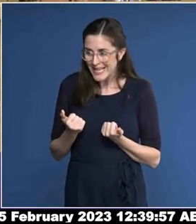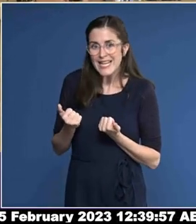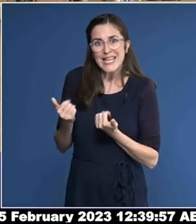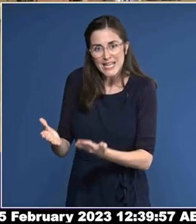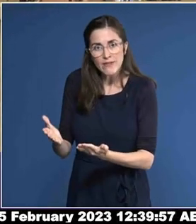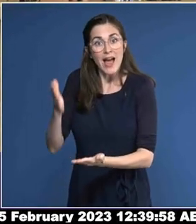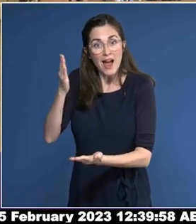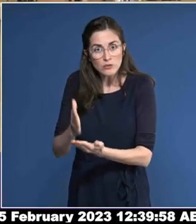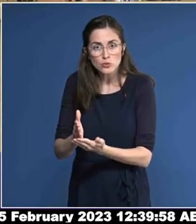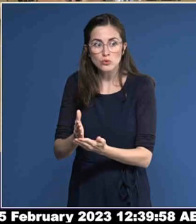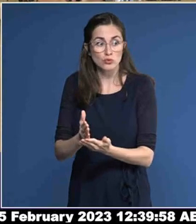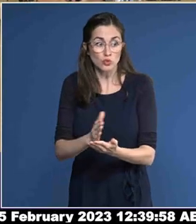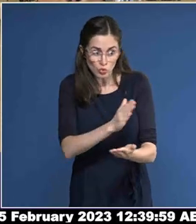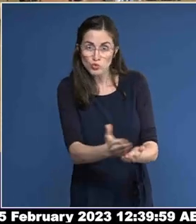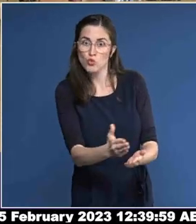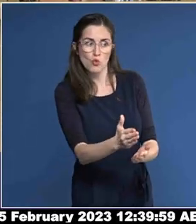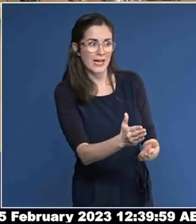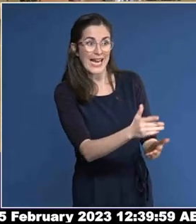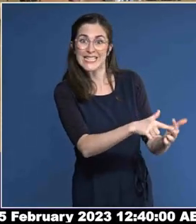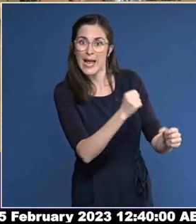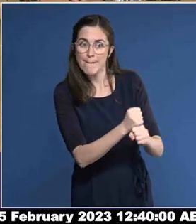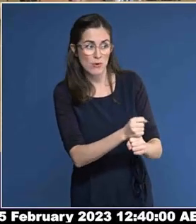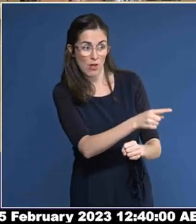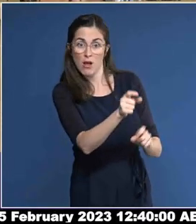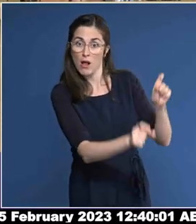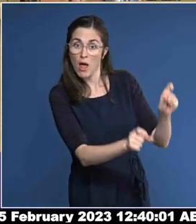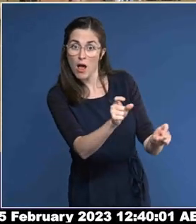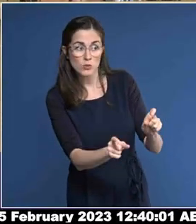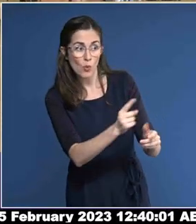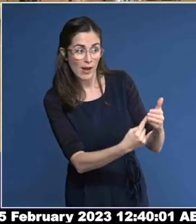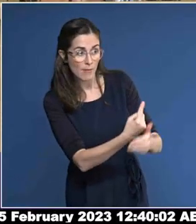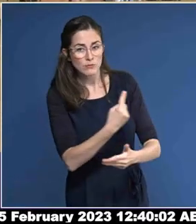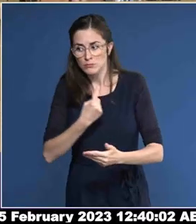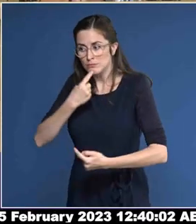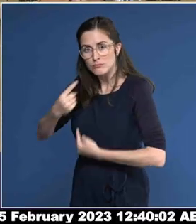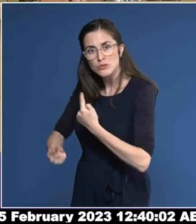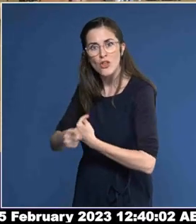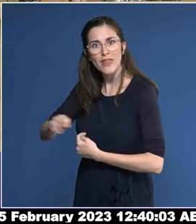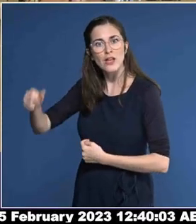I think examples around where we are achieving well with participants, examples